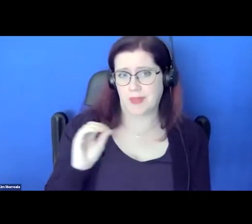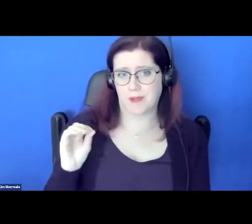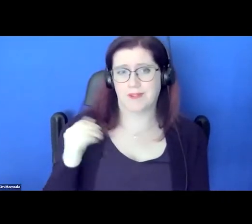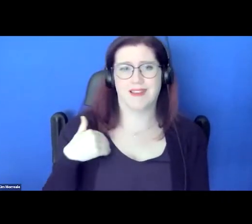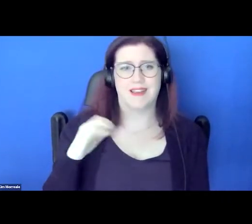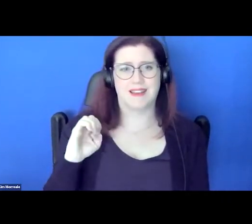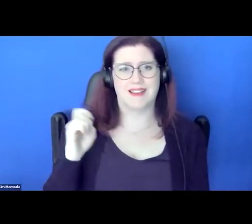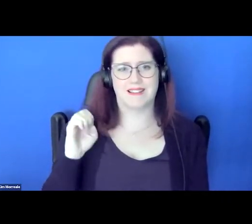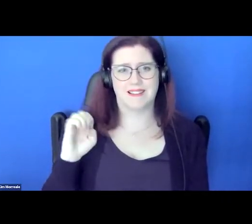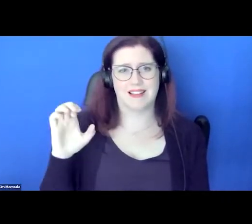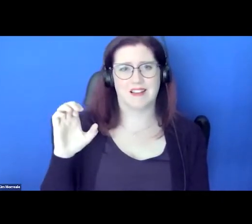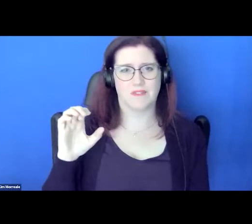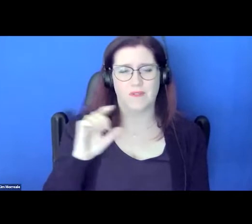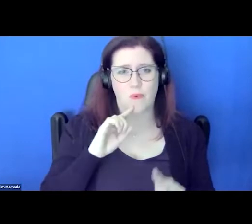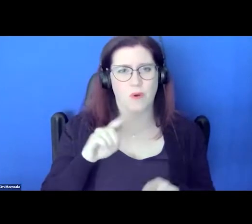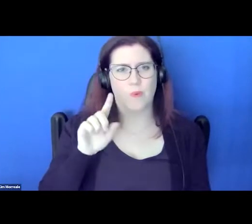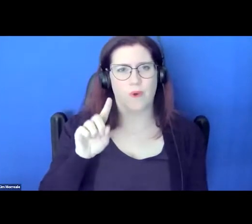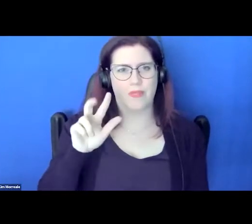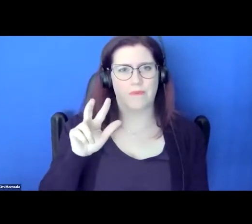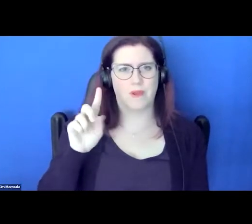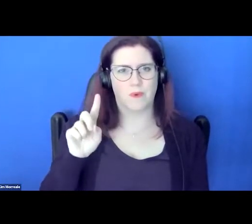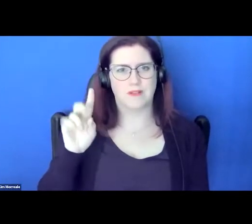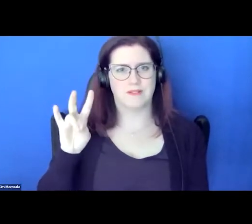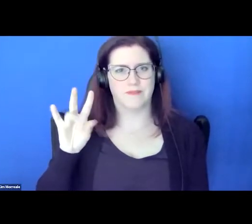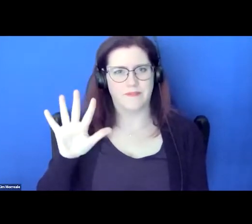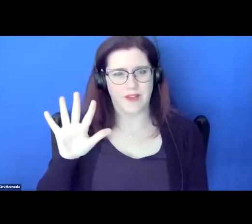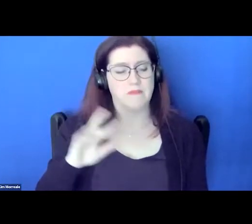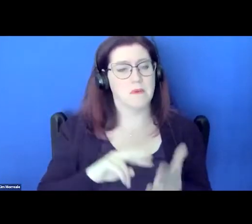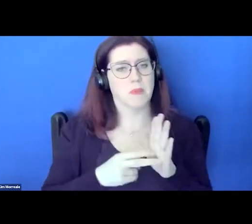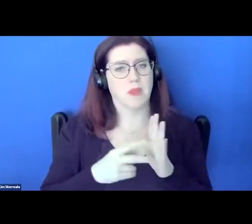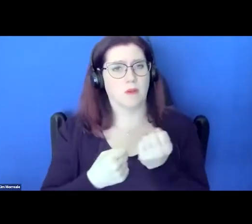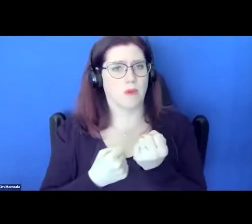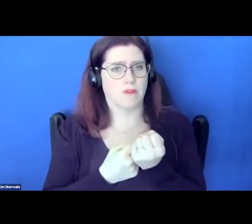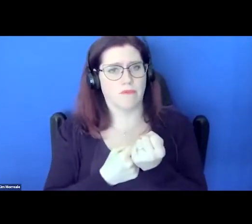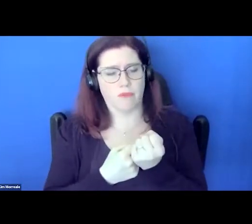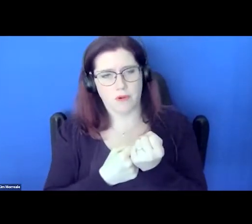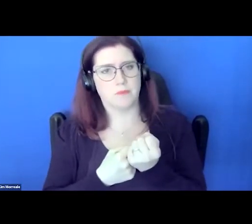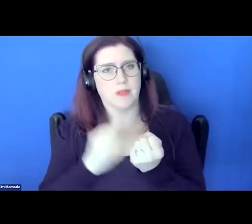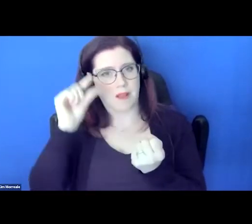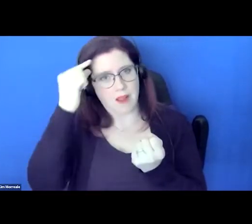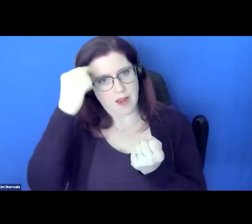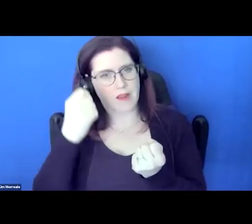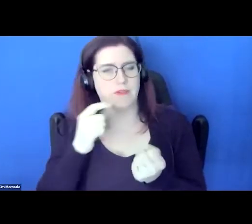13175, that reaffirmed the federal government's commitment to tribal sovereignty self-determination